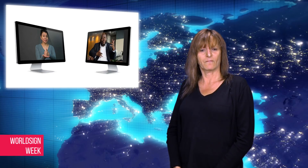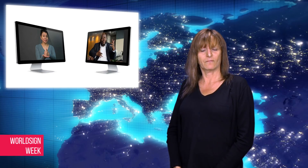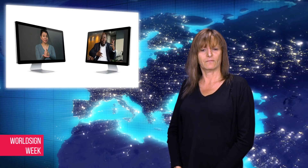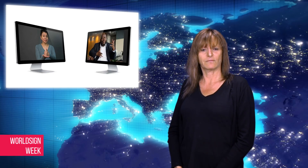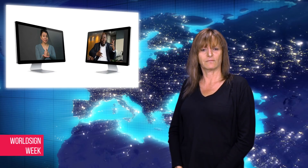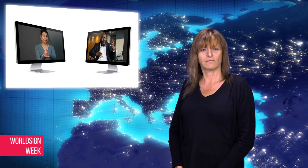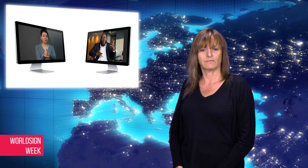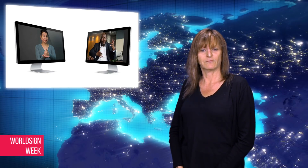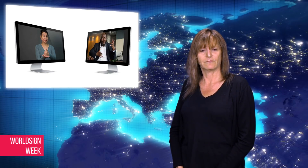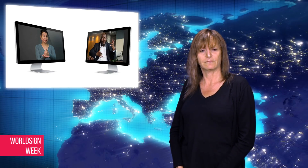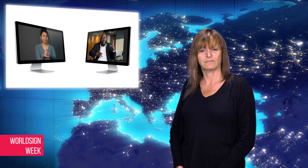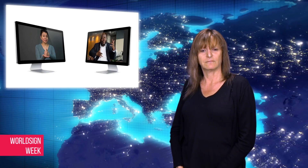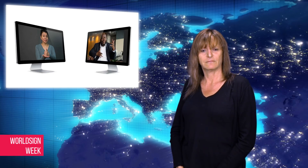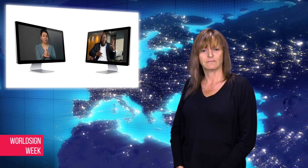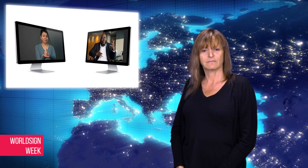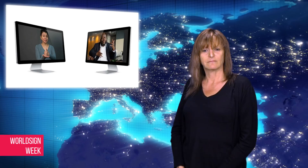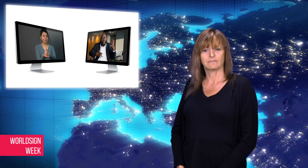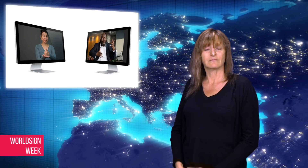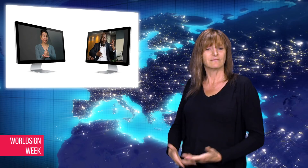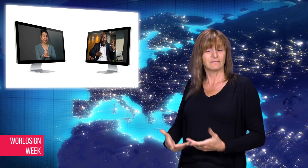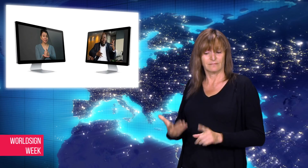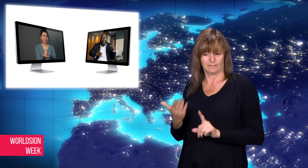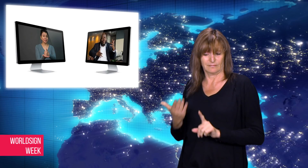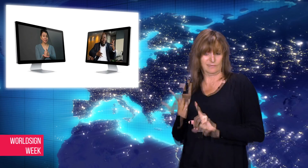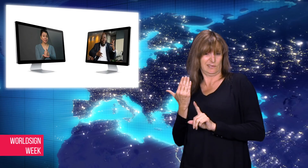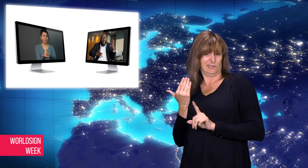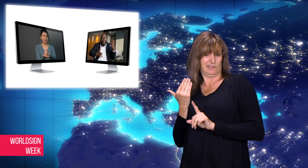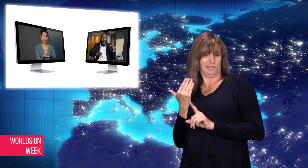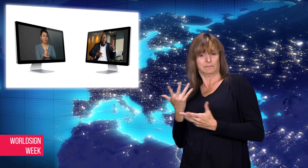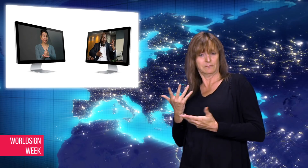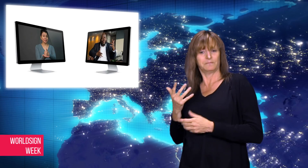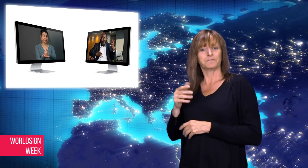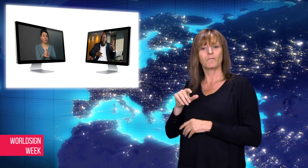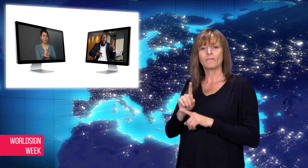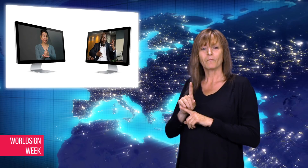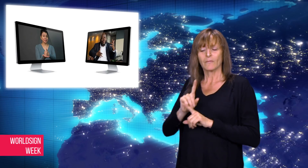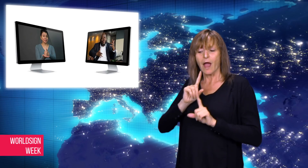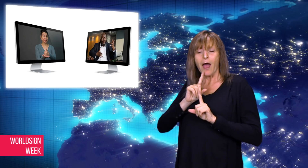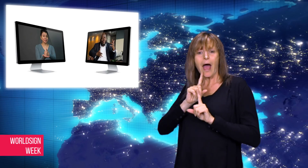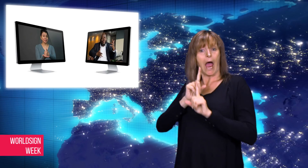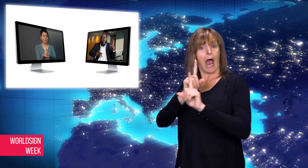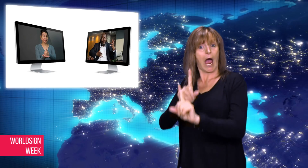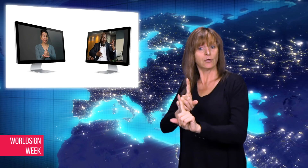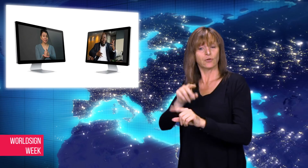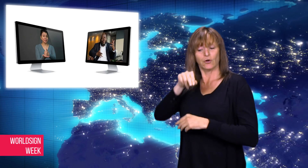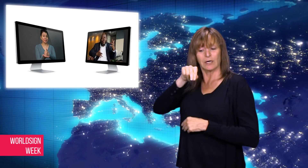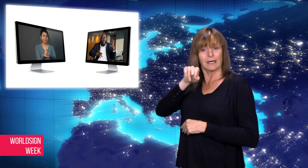25 contact centers in USA and